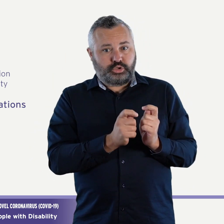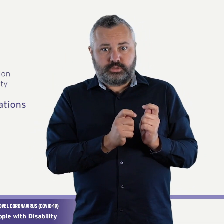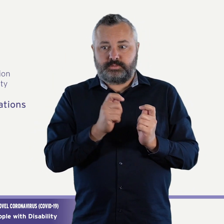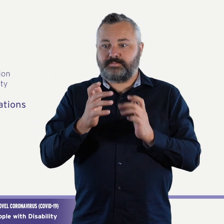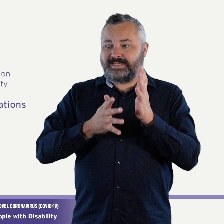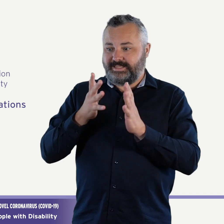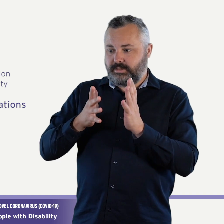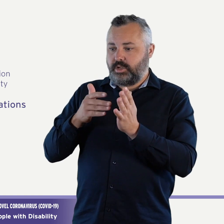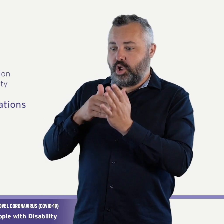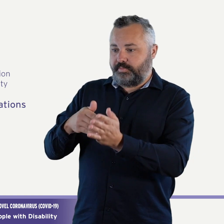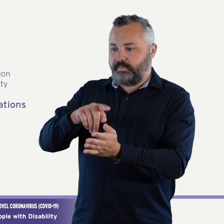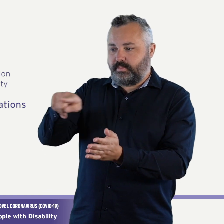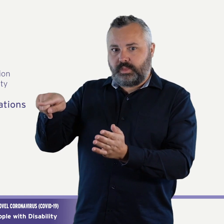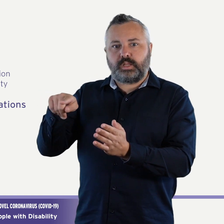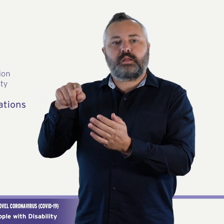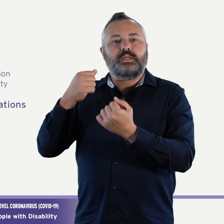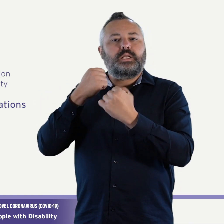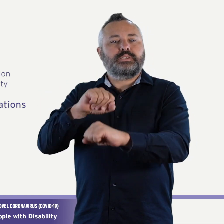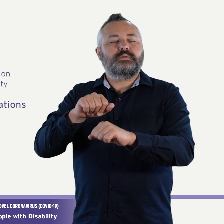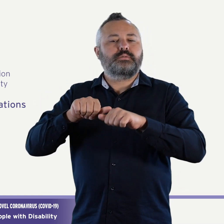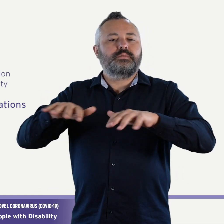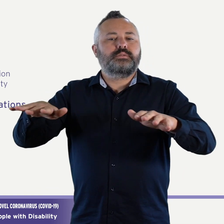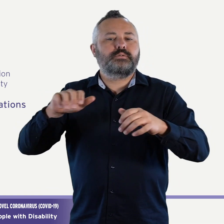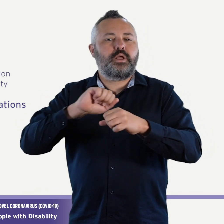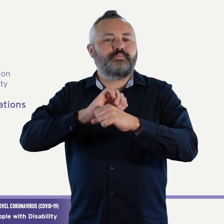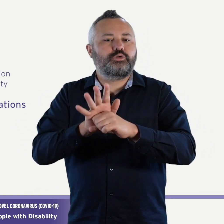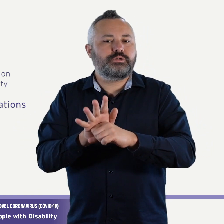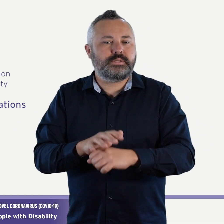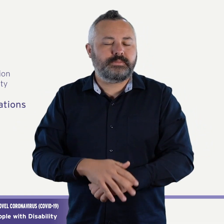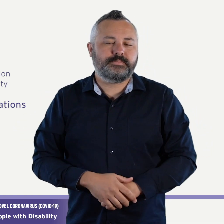about how to adapt supports to minimise infection transmission.